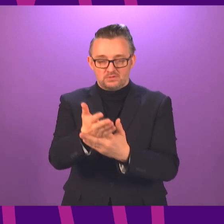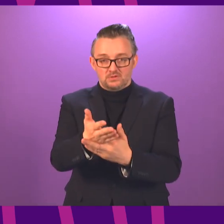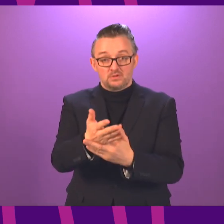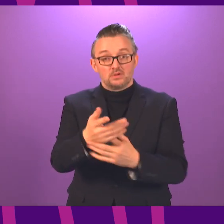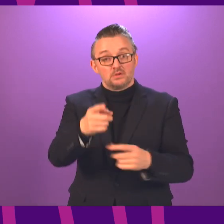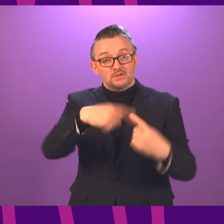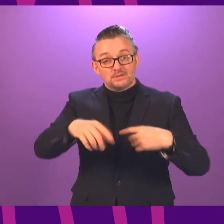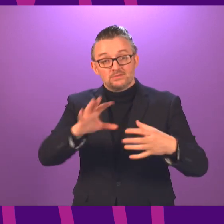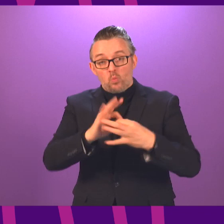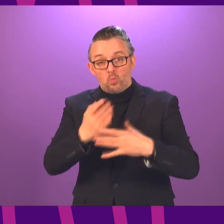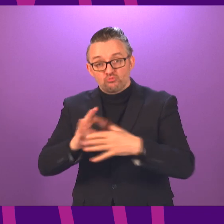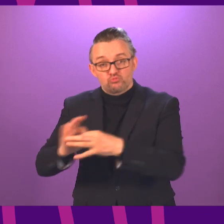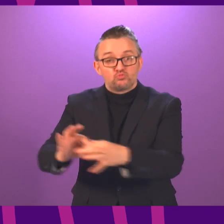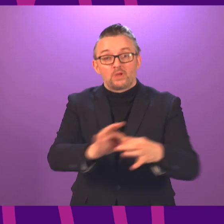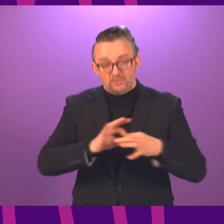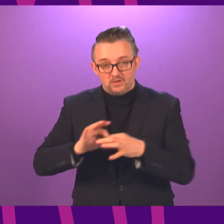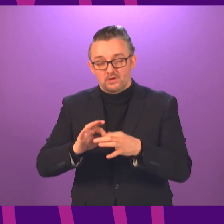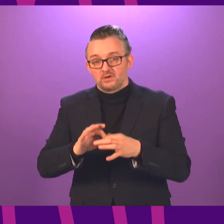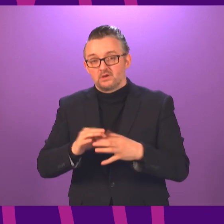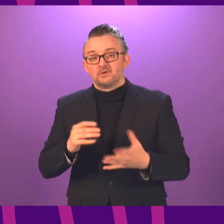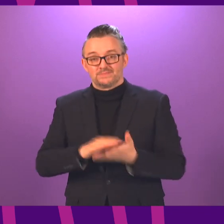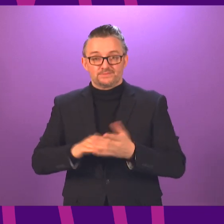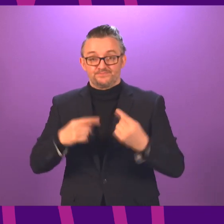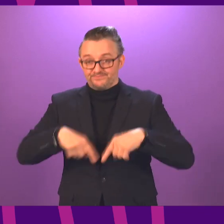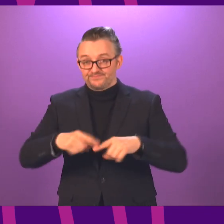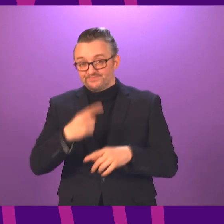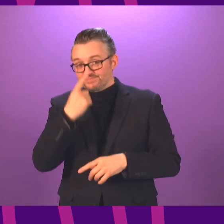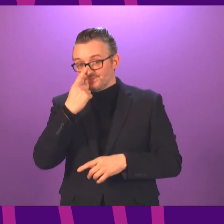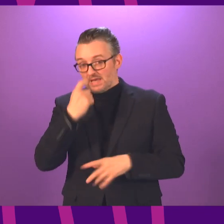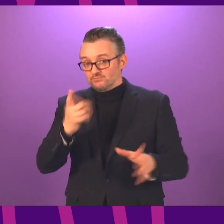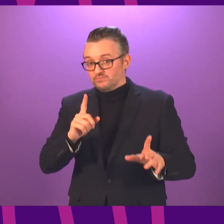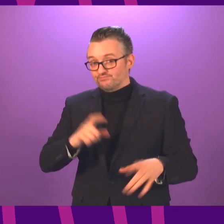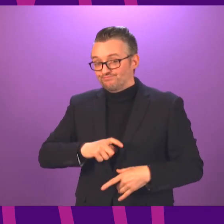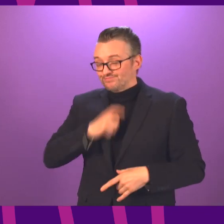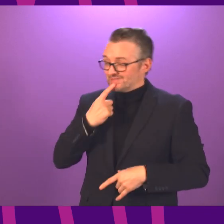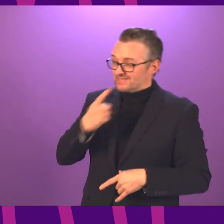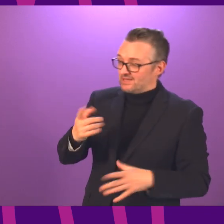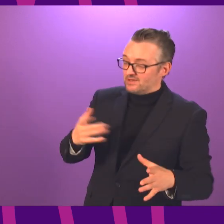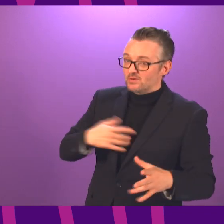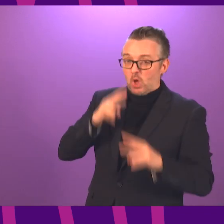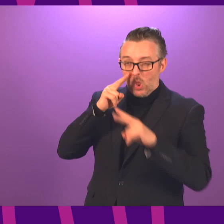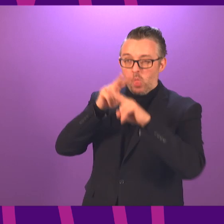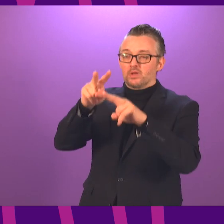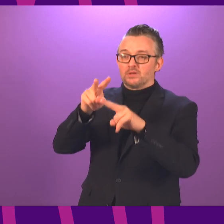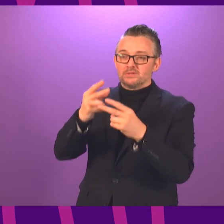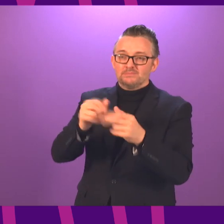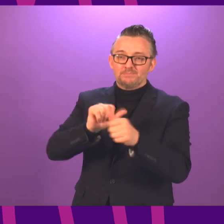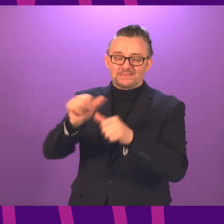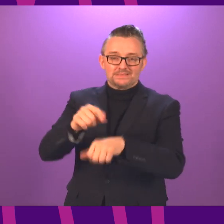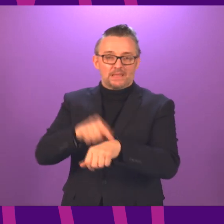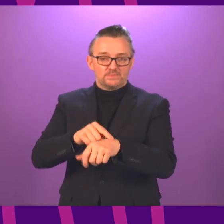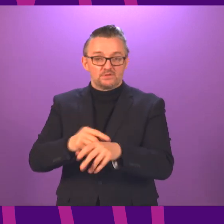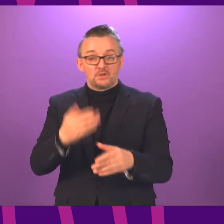and stick with it, we are looking at much brighter times ahead. Please, for now, stay